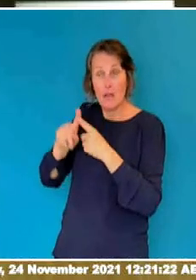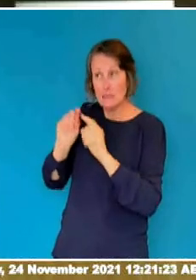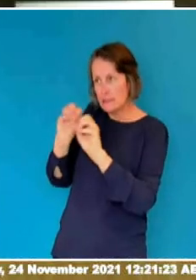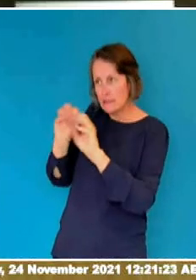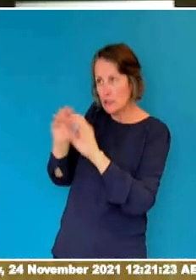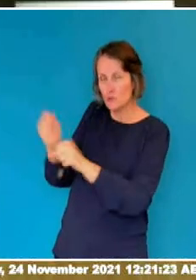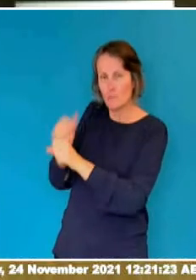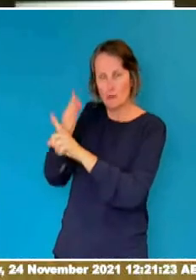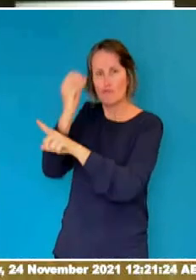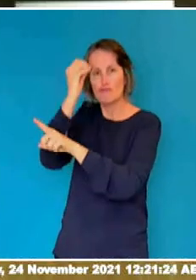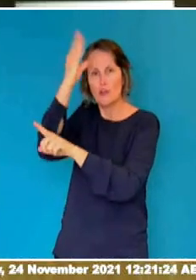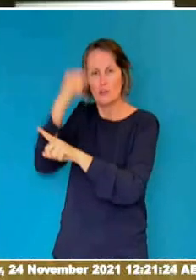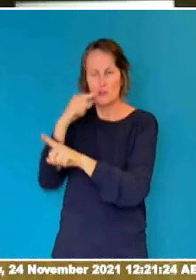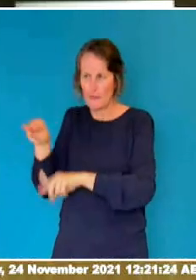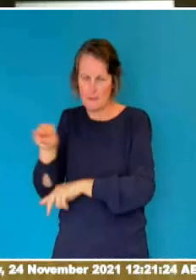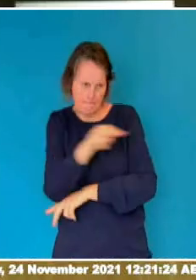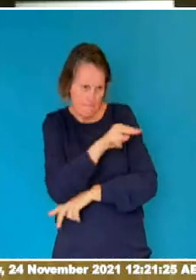that the right decisions are being made.